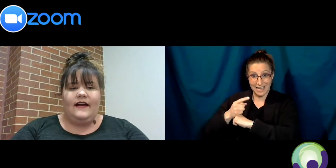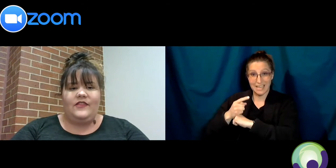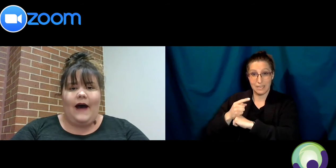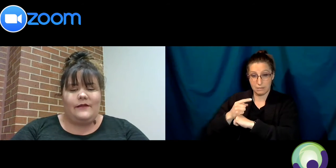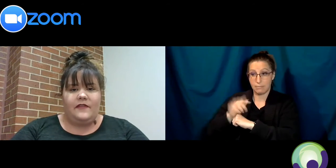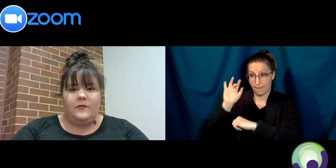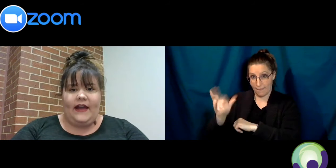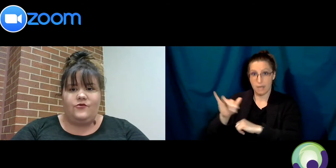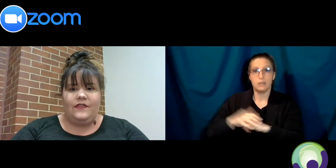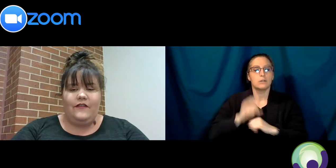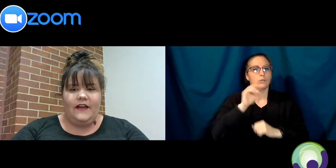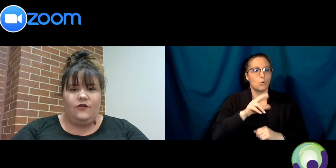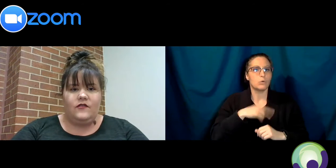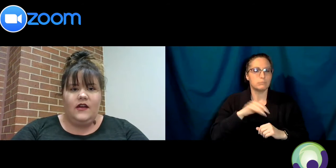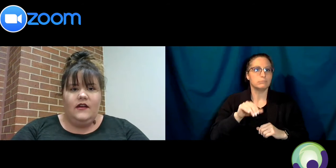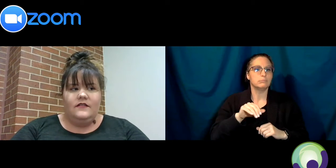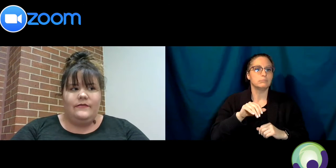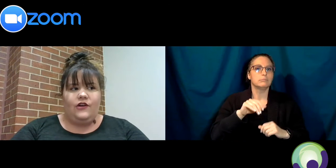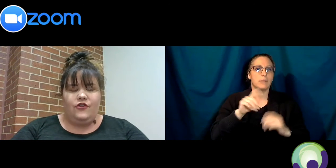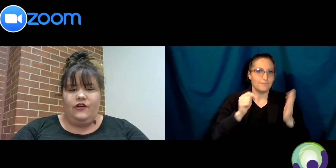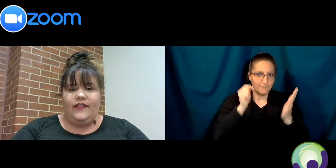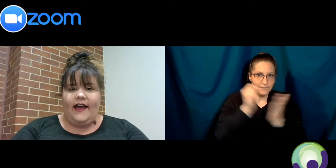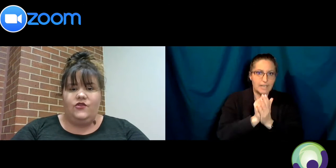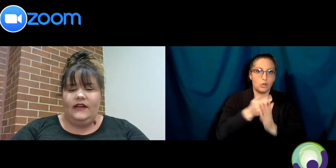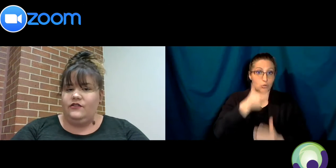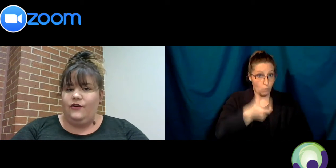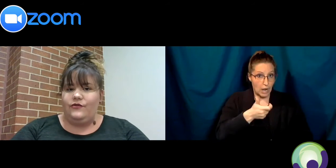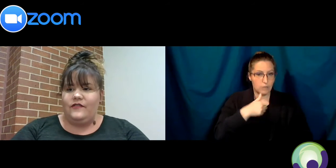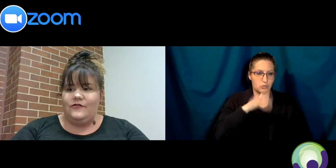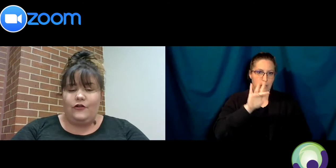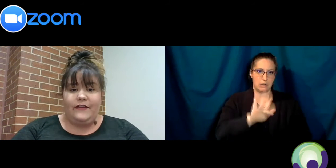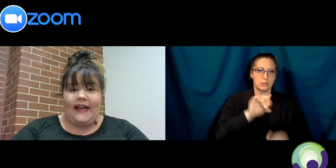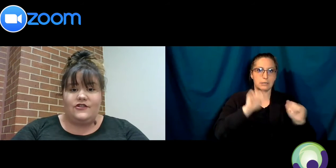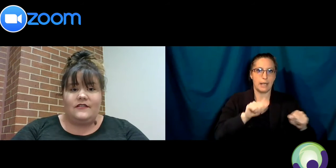the bottom of the page with the videos to make sure that you get those notifications